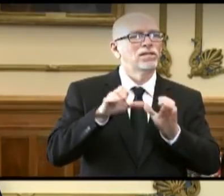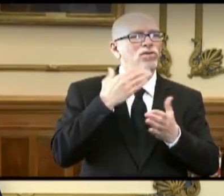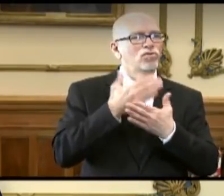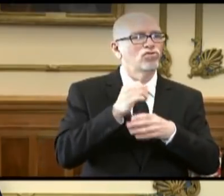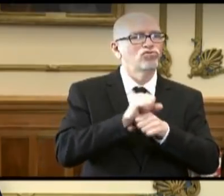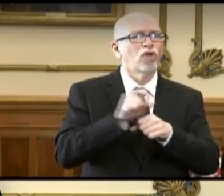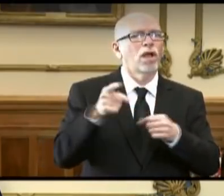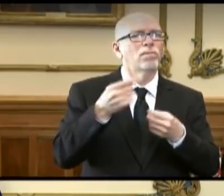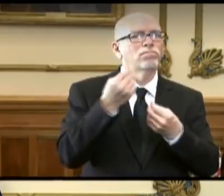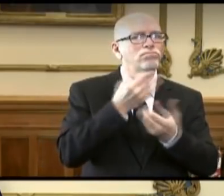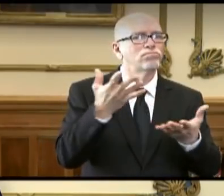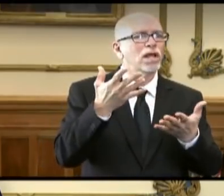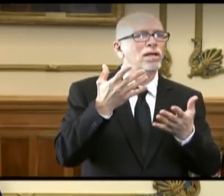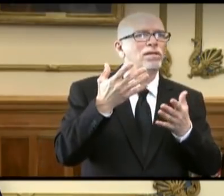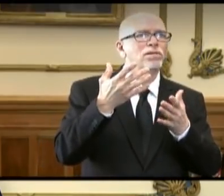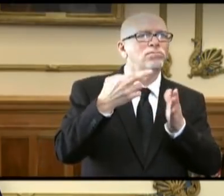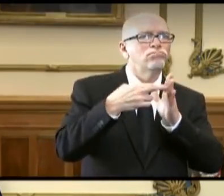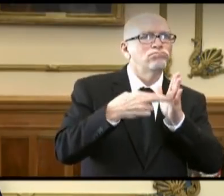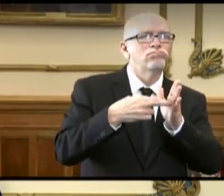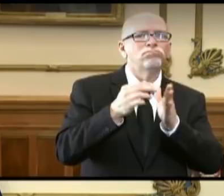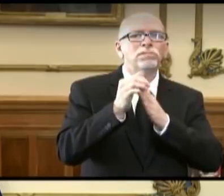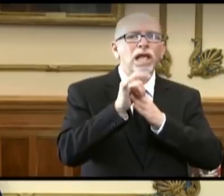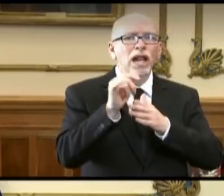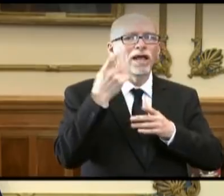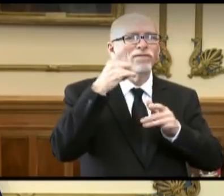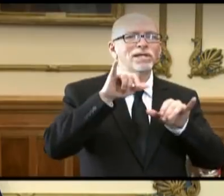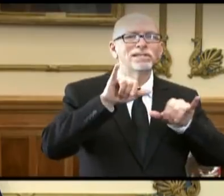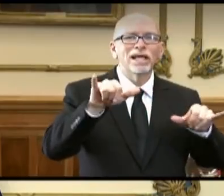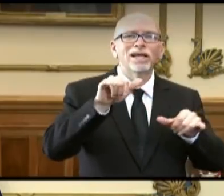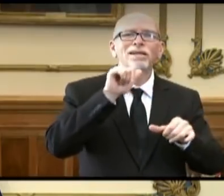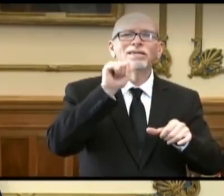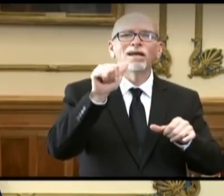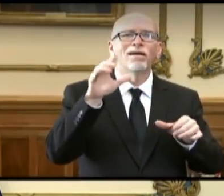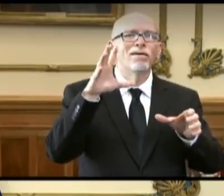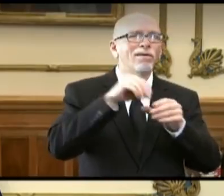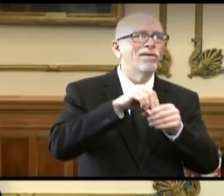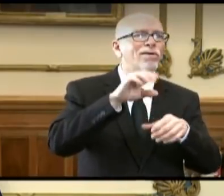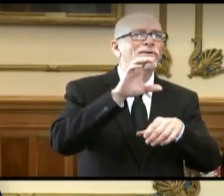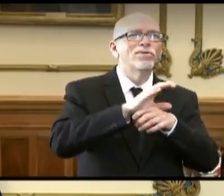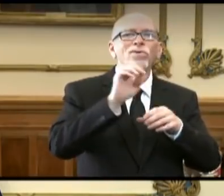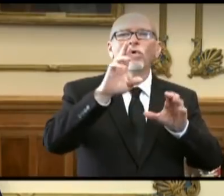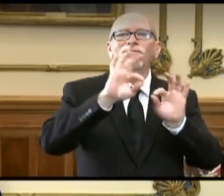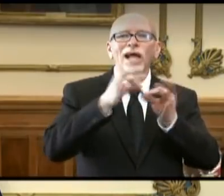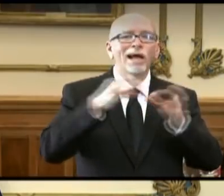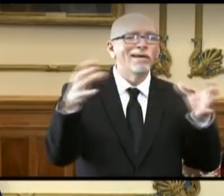AS WE HEAD INTO EASTER WEEKEND, I FEEL LIKE THE STATE DID A REALLY GOOD JOB OF PROVIDING